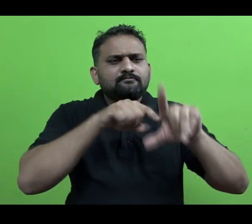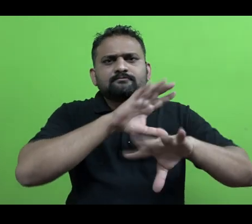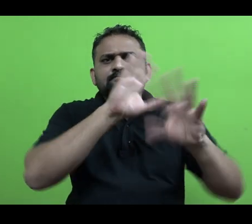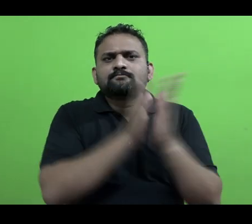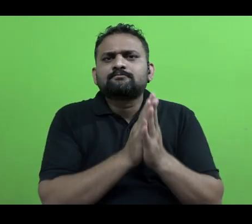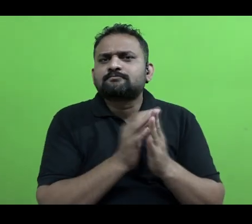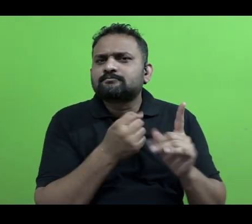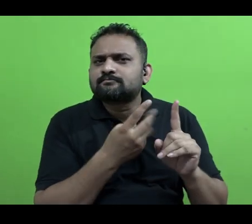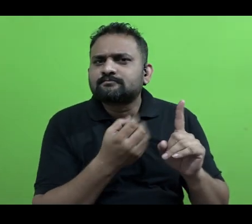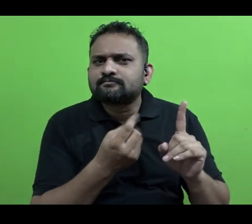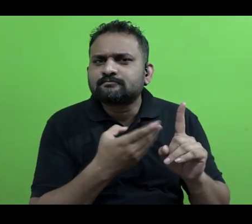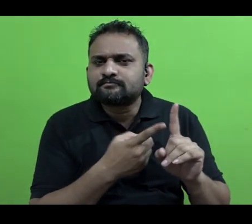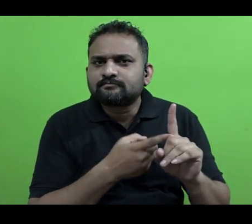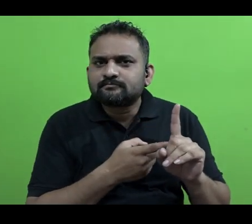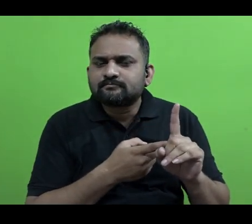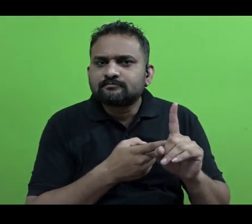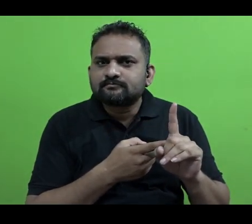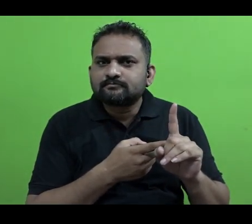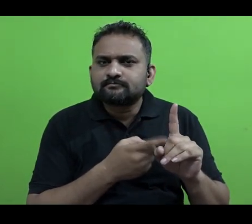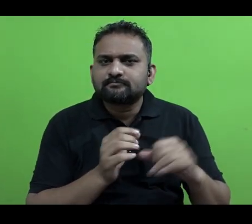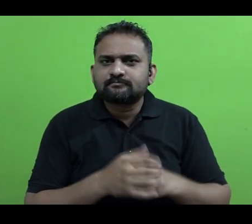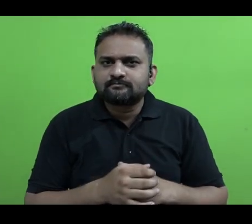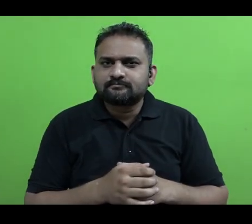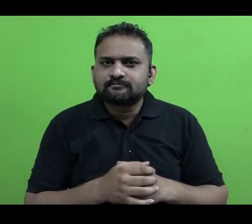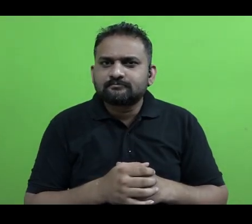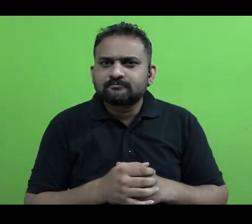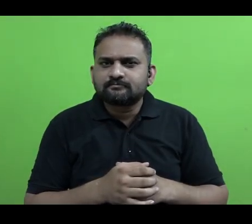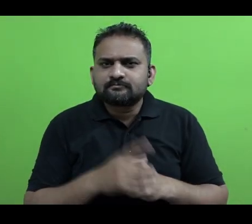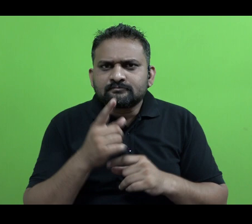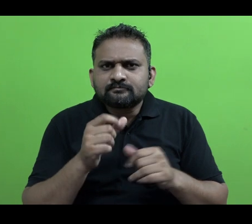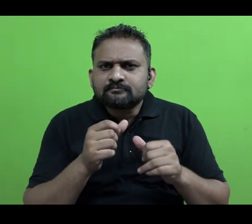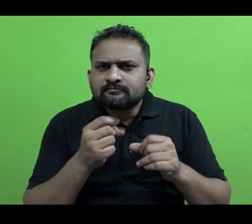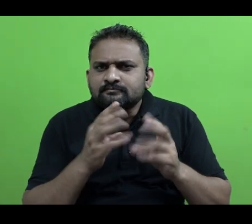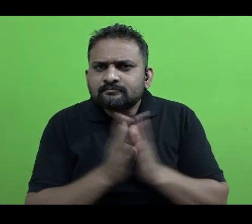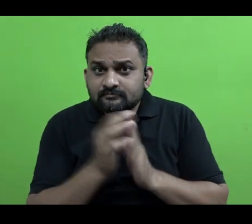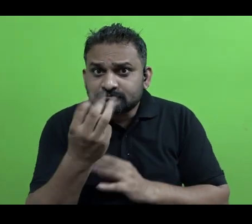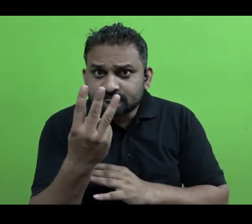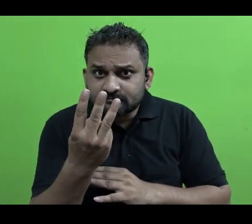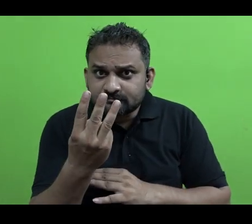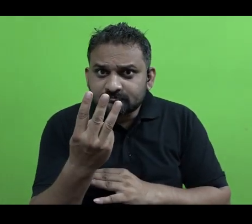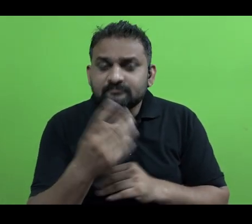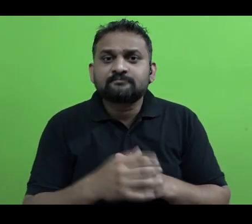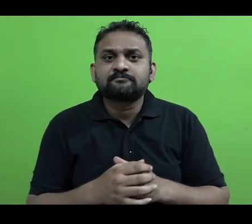Now count the lines all together. Did you get the answer as three?